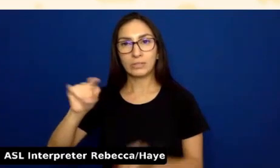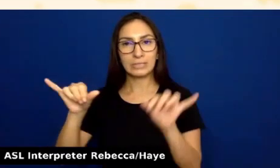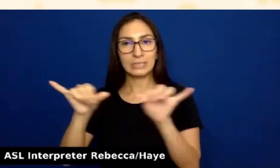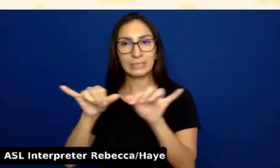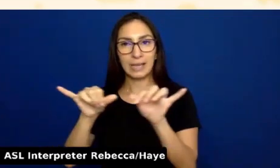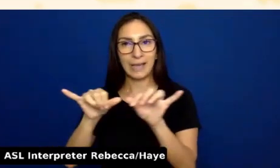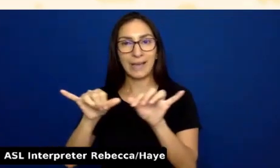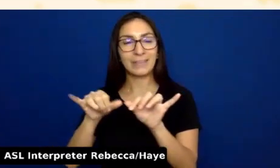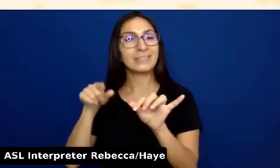it currently says medium.